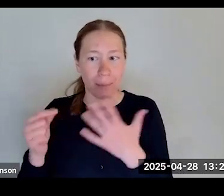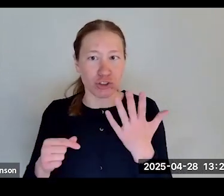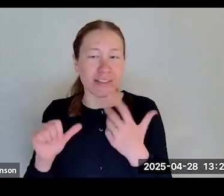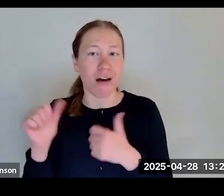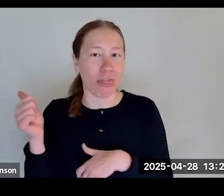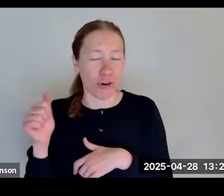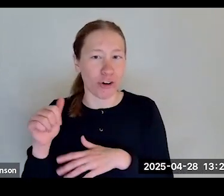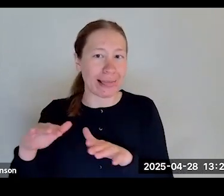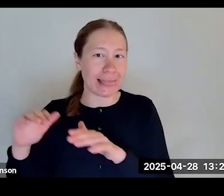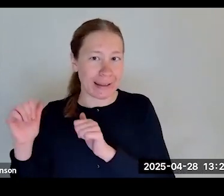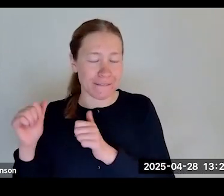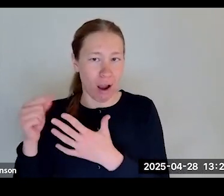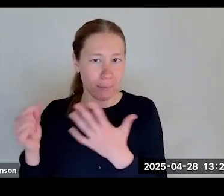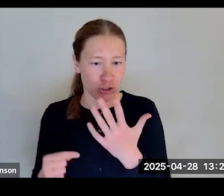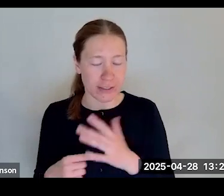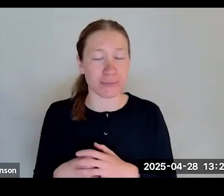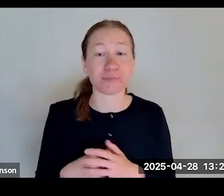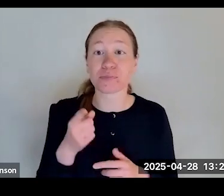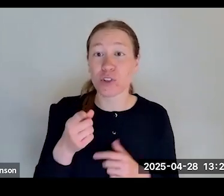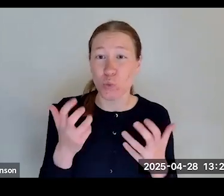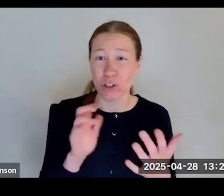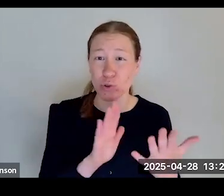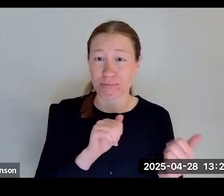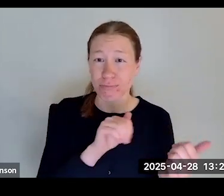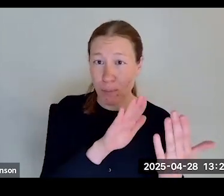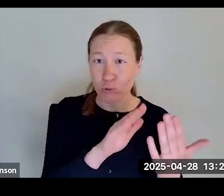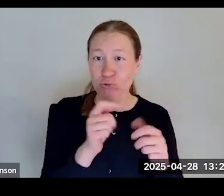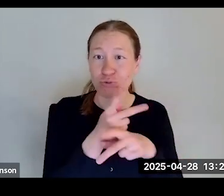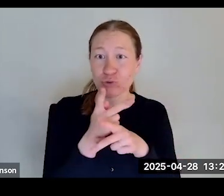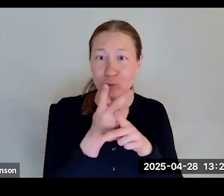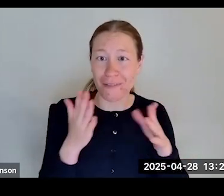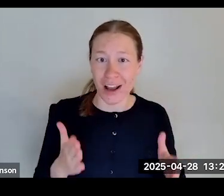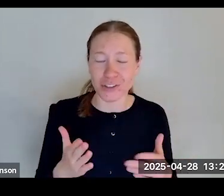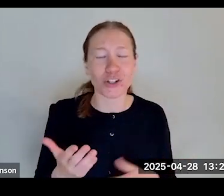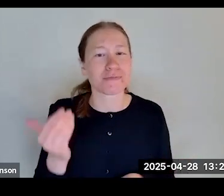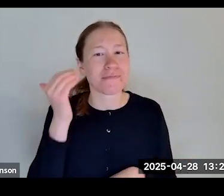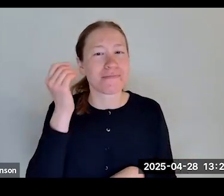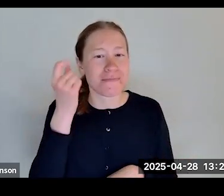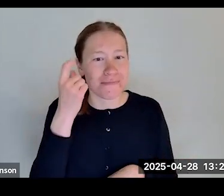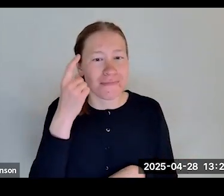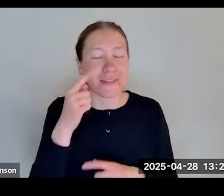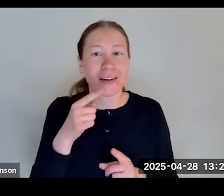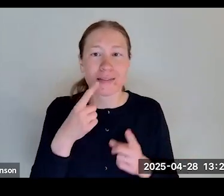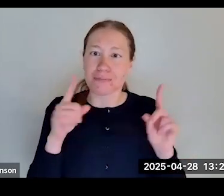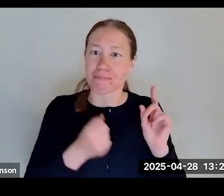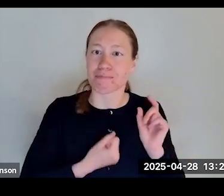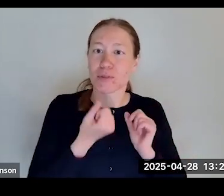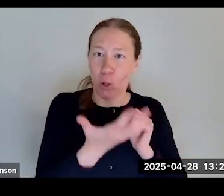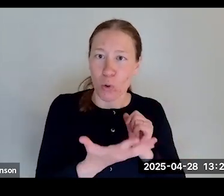When talking about disclosing to your supervisor, please note that just this disclosure should be only the need for the accommodations,